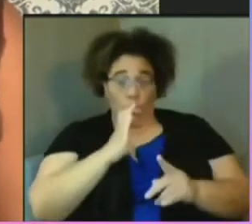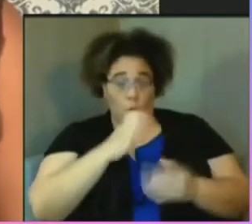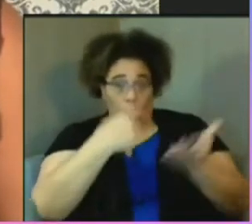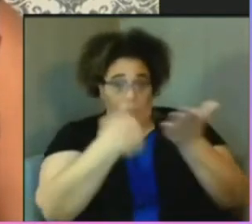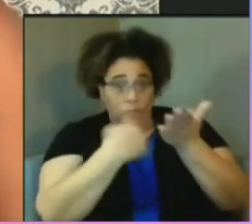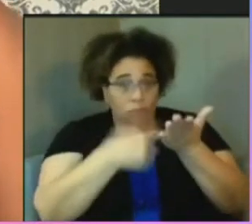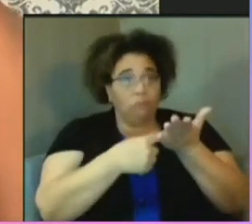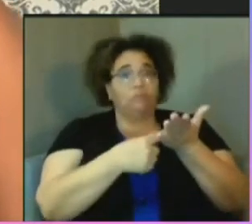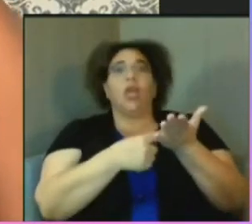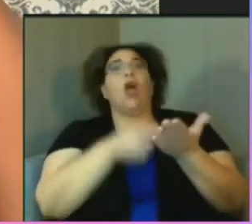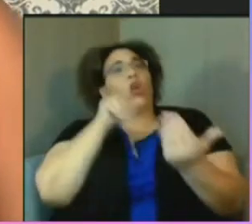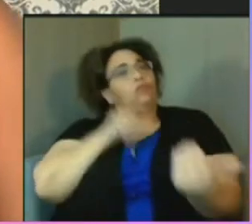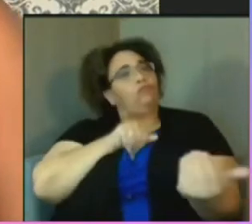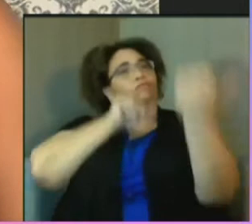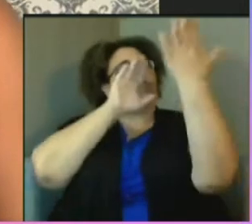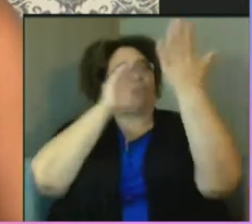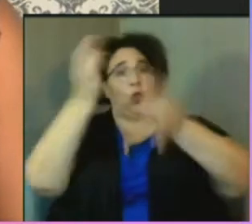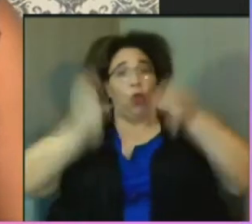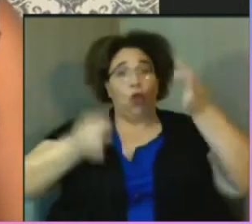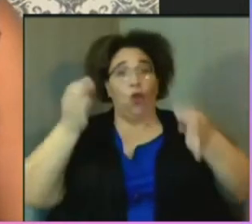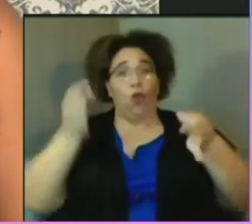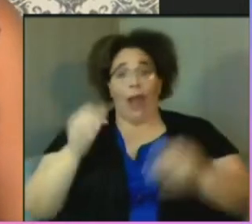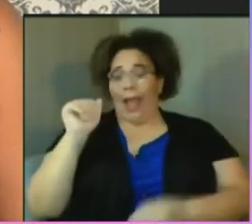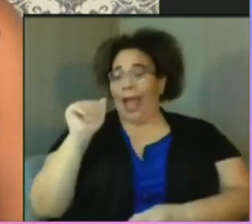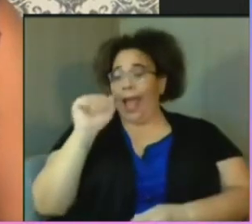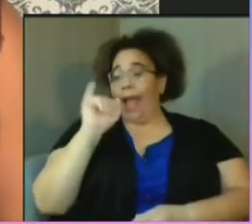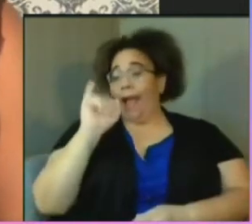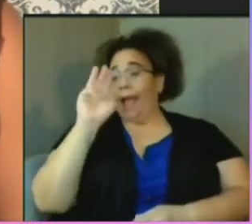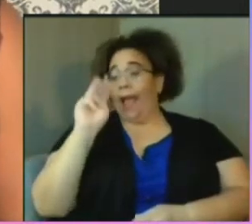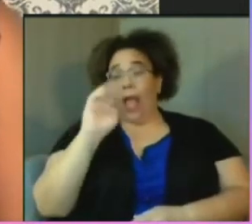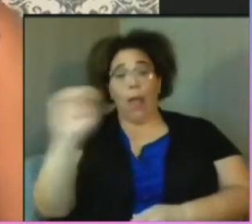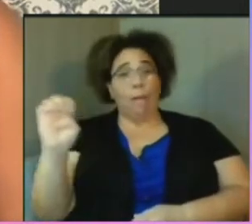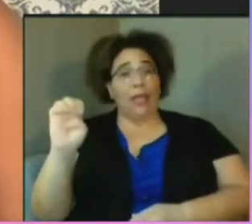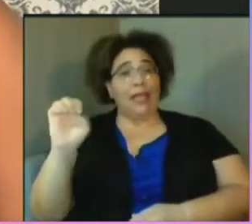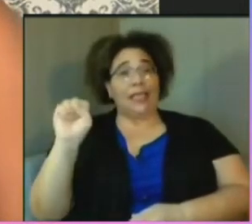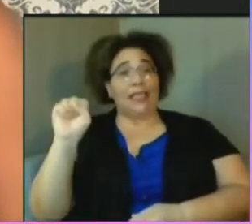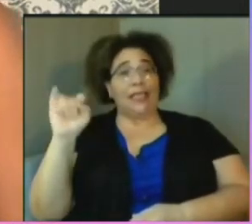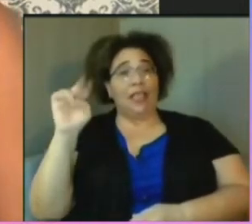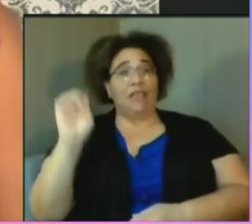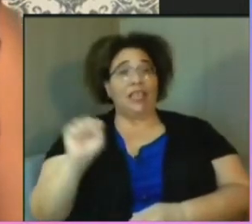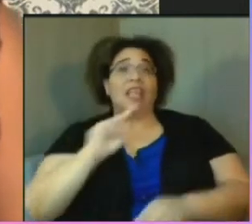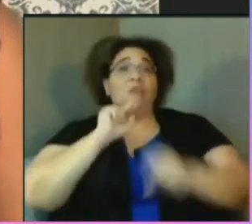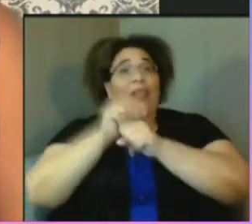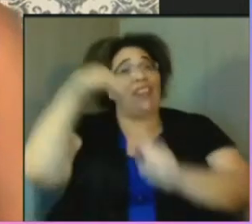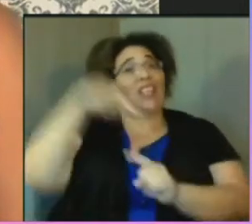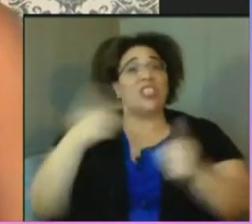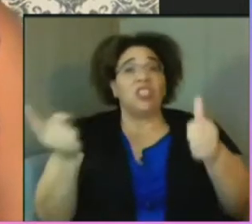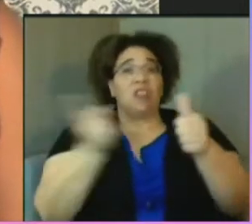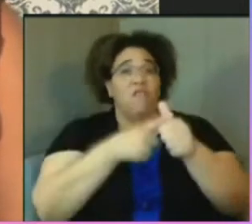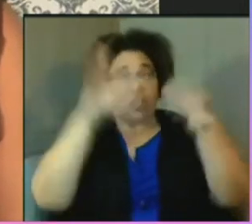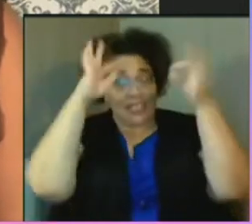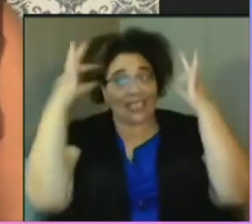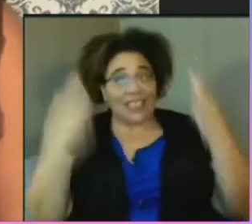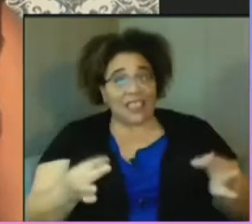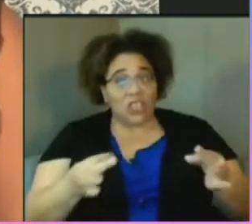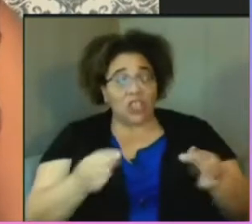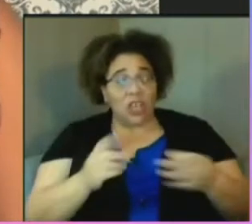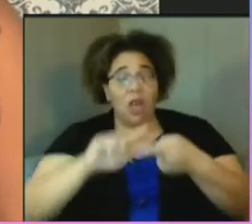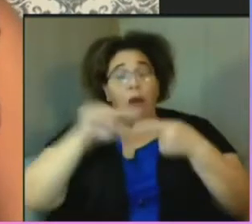appear before the Court and it's the first major ruling on transgender rights in the history of the United States by the Supreme Court